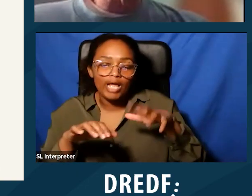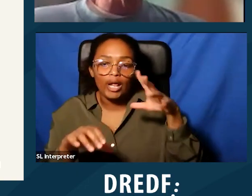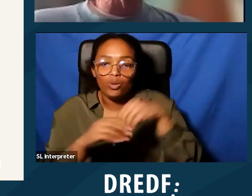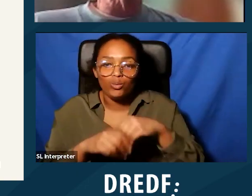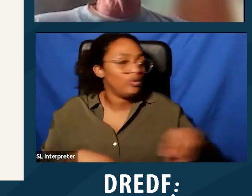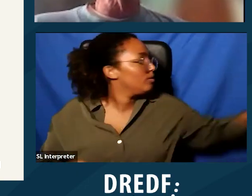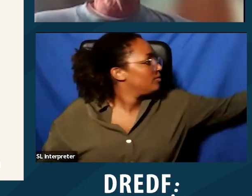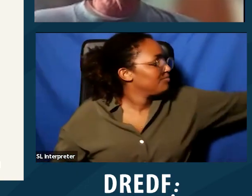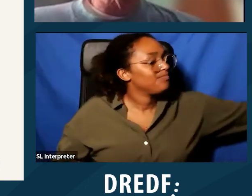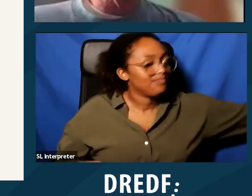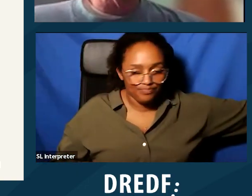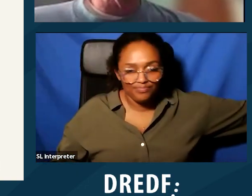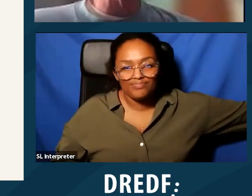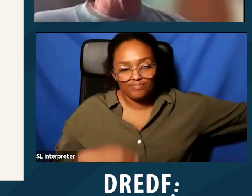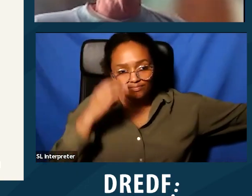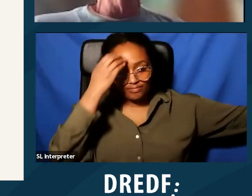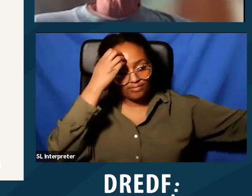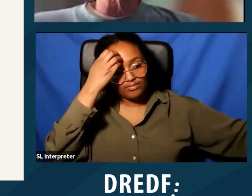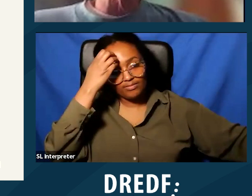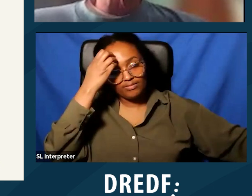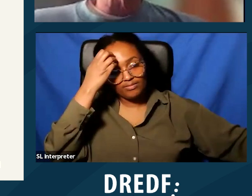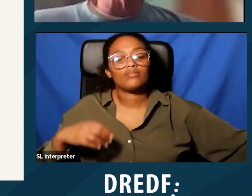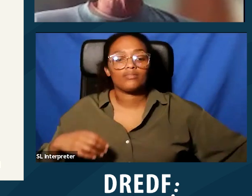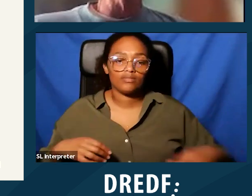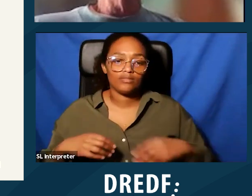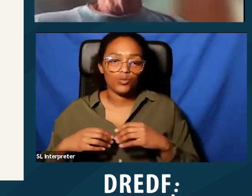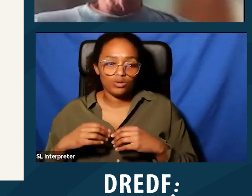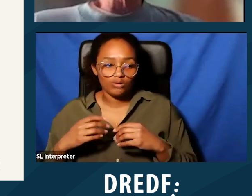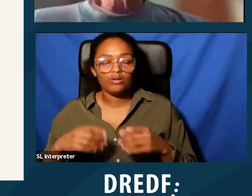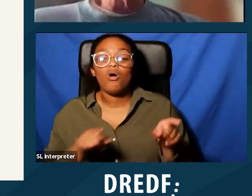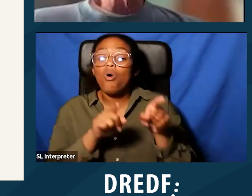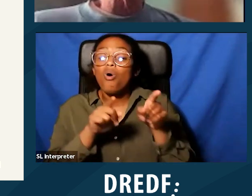this is kind of more me for my ADAPT sense, is always ask for a meeting. They can do